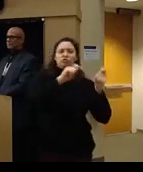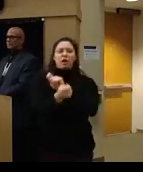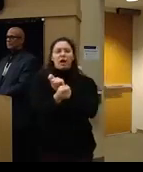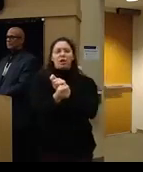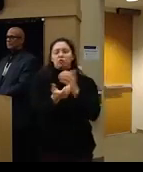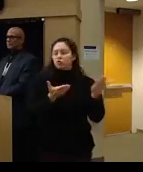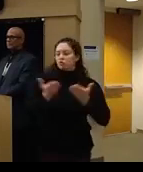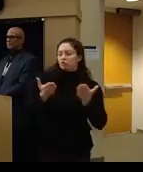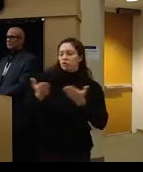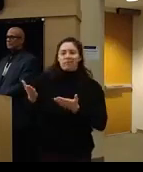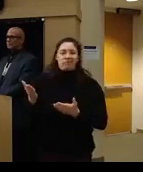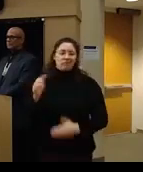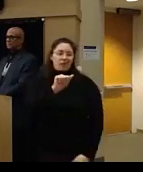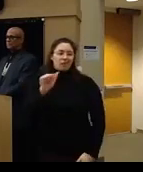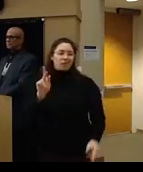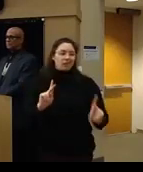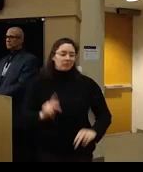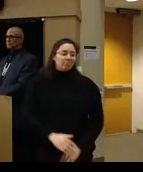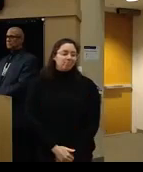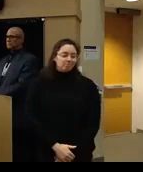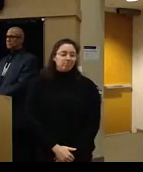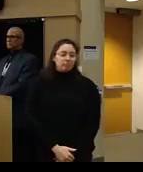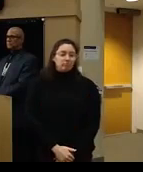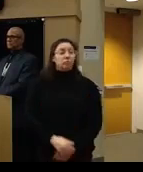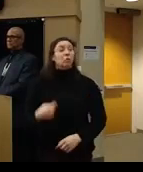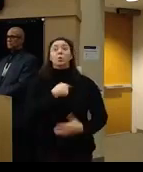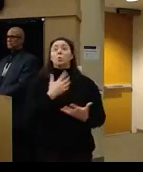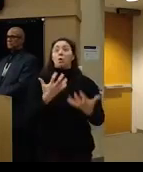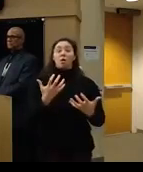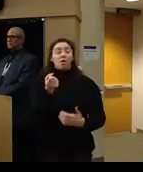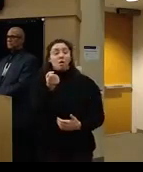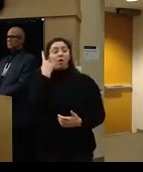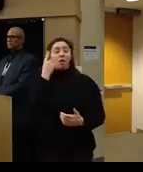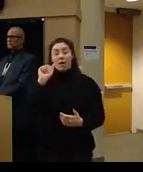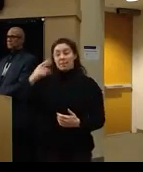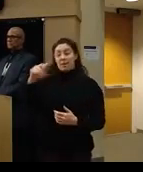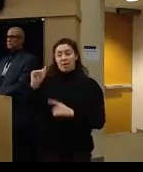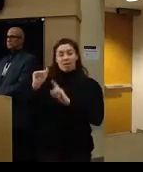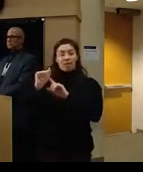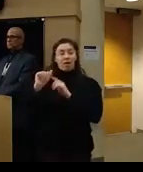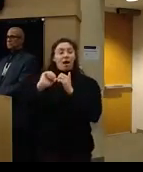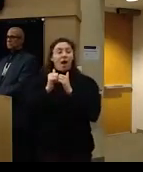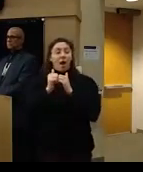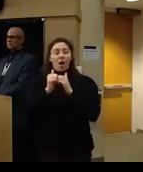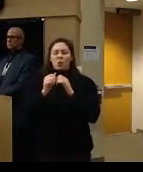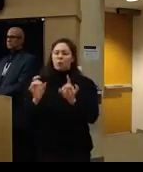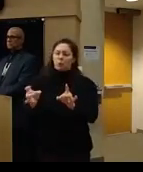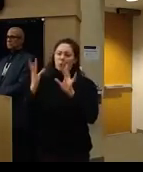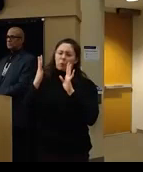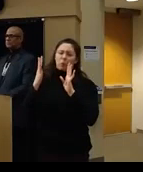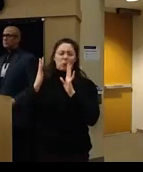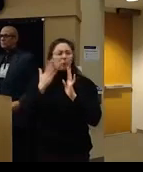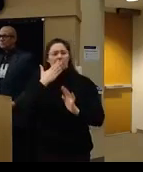needs of African people so if we really want to understand apaa and how destructive it has been